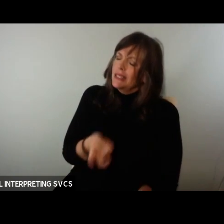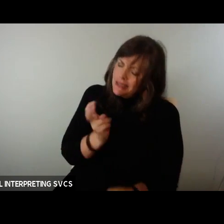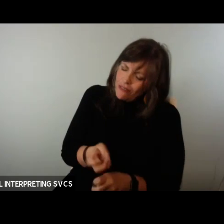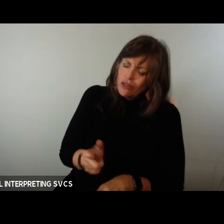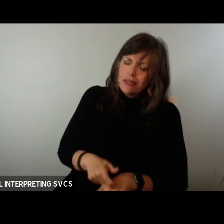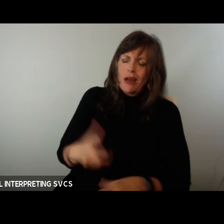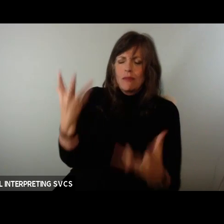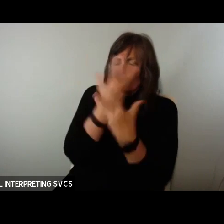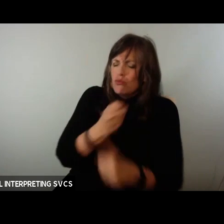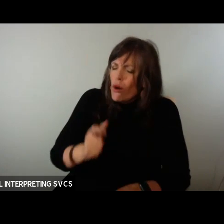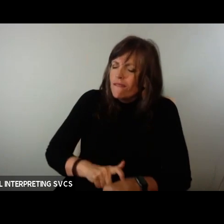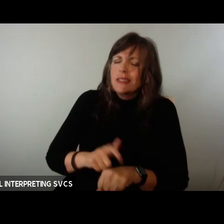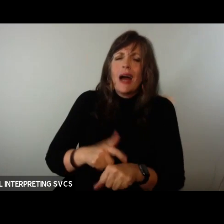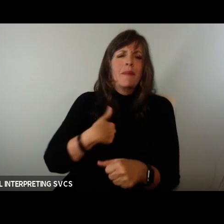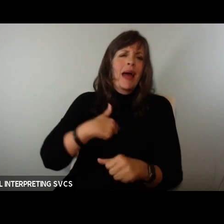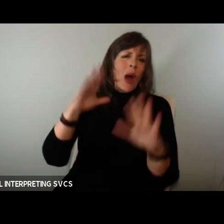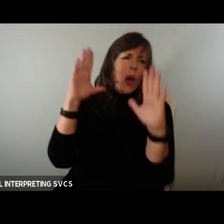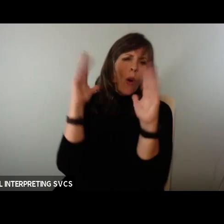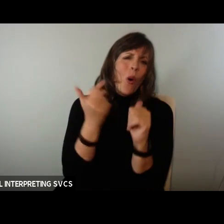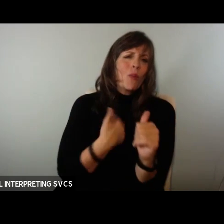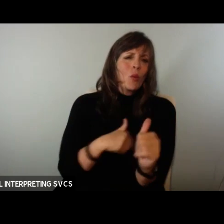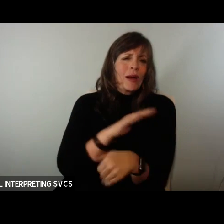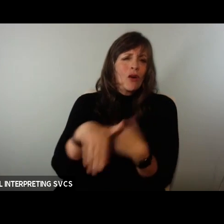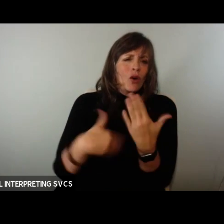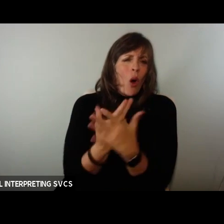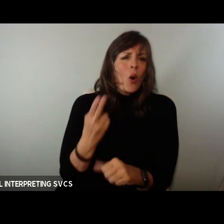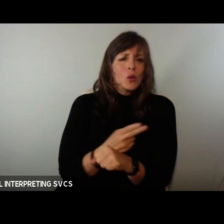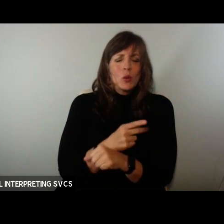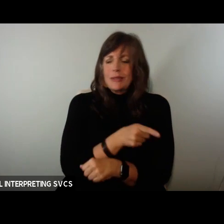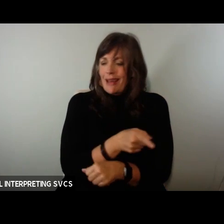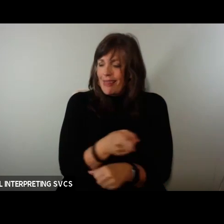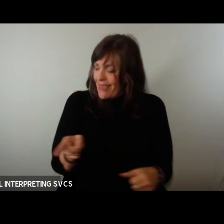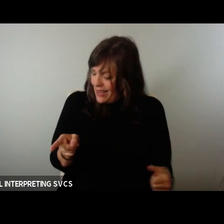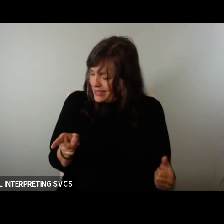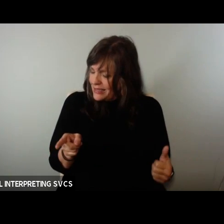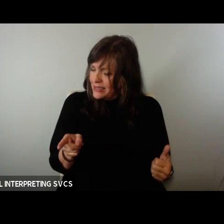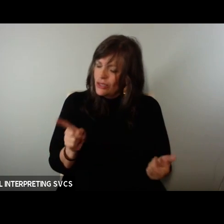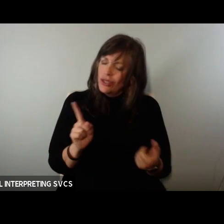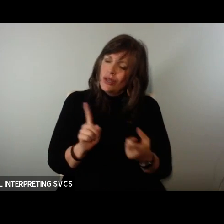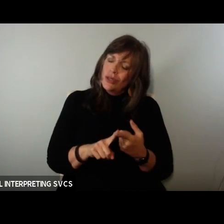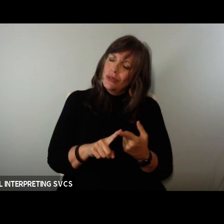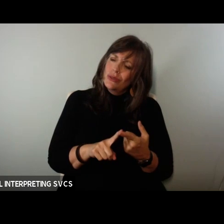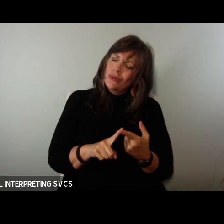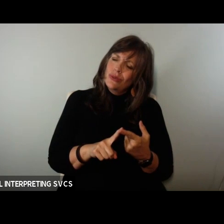And I hope that we can all use this to look at how we connect to each other